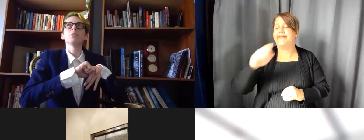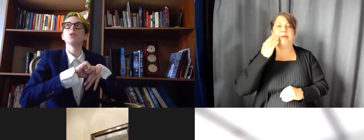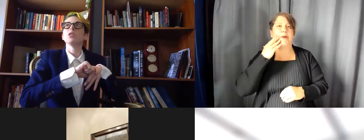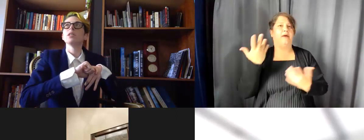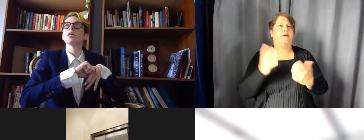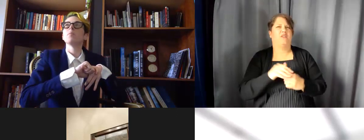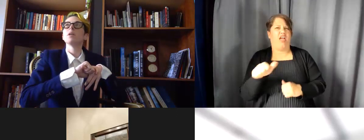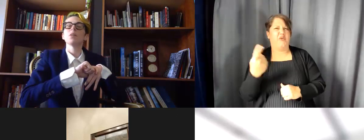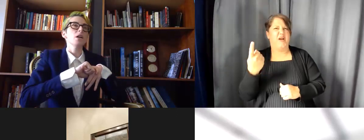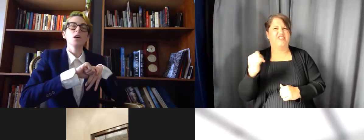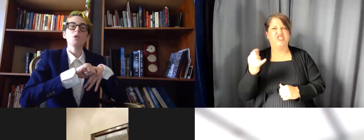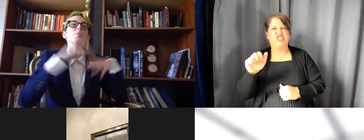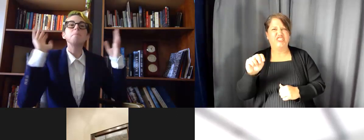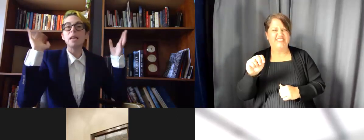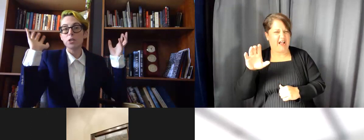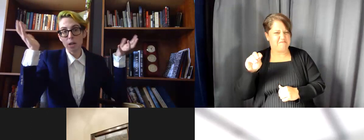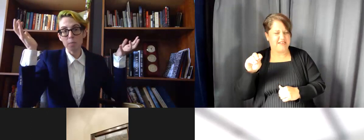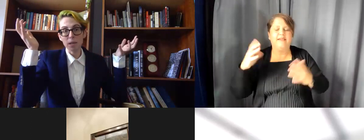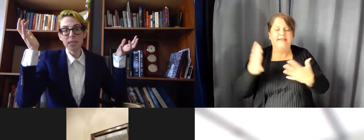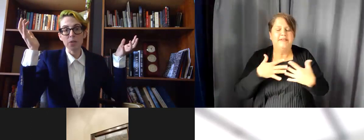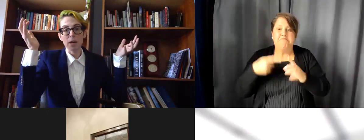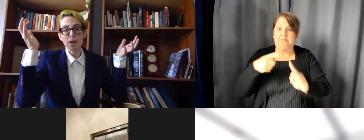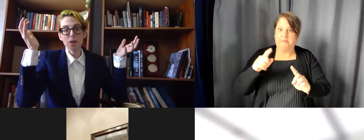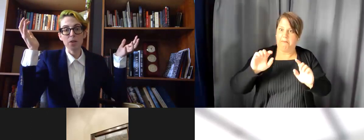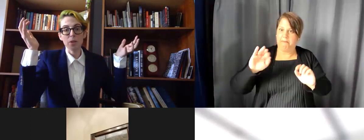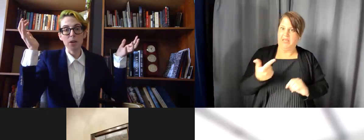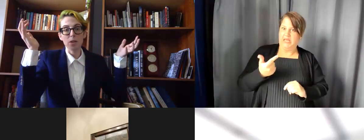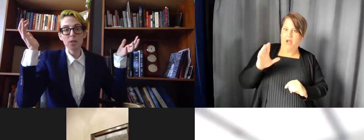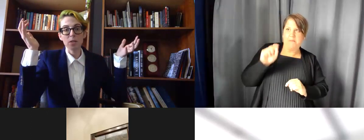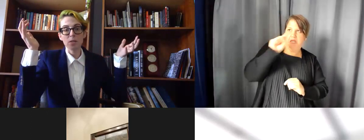Farrah Garland: Bluejean Company. There's some major companies out there that are